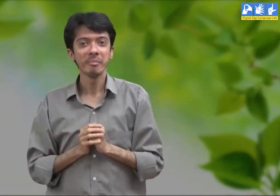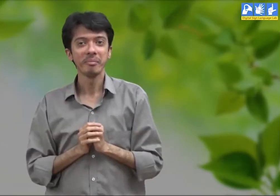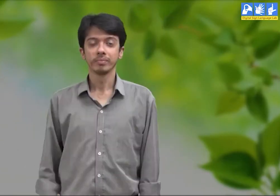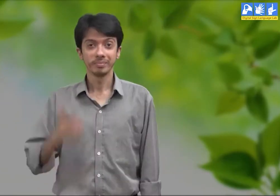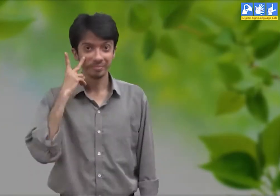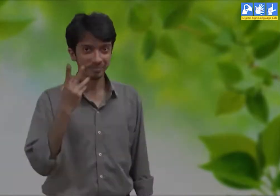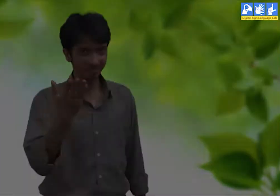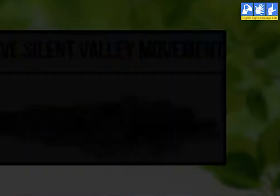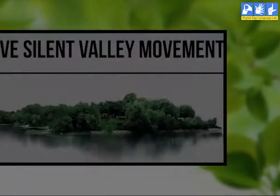Now let's see here.